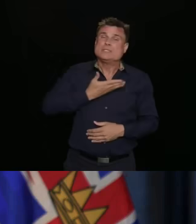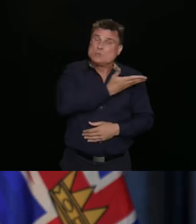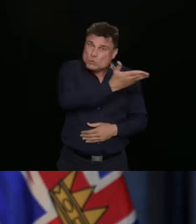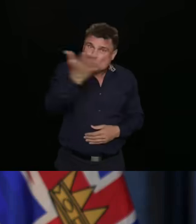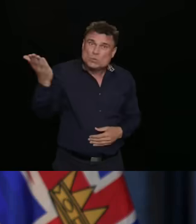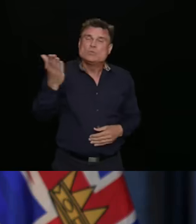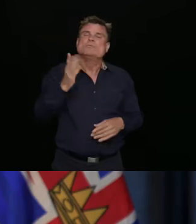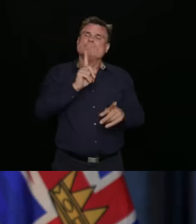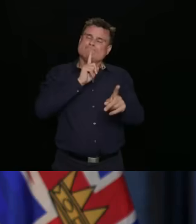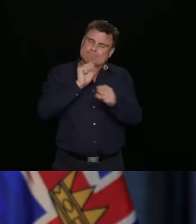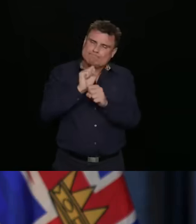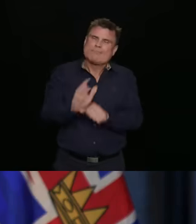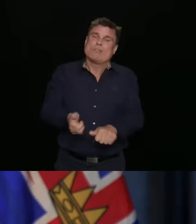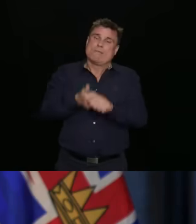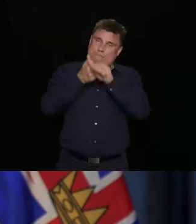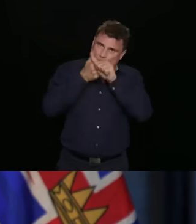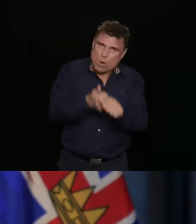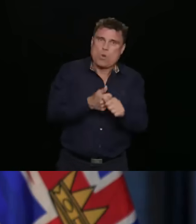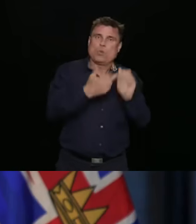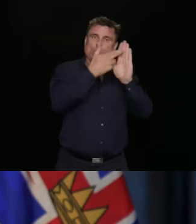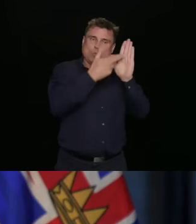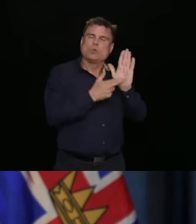procedure masks, 4,717